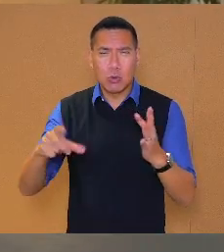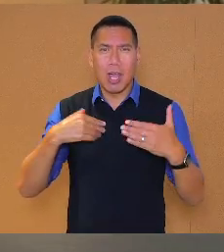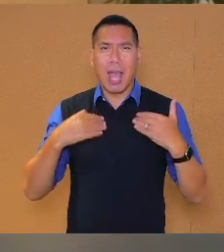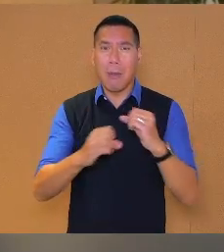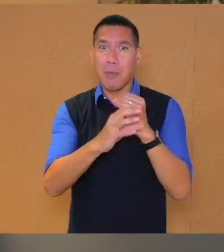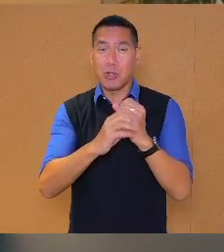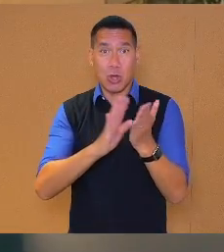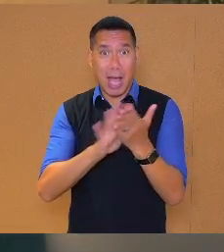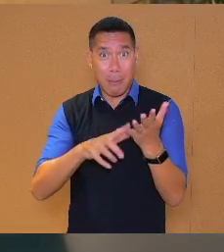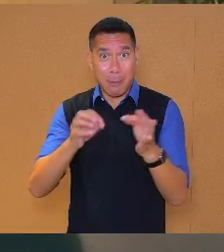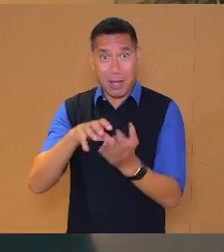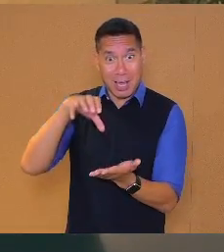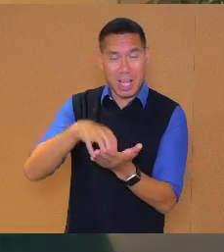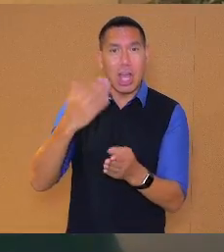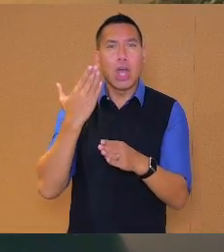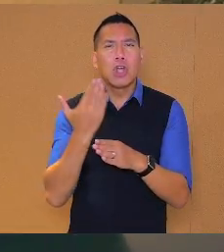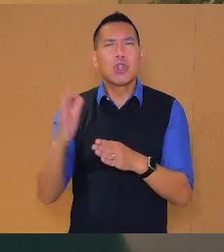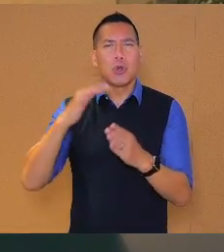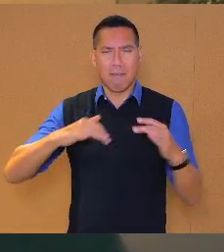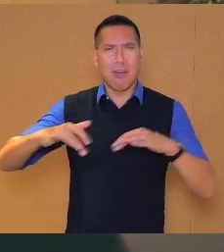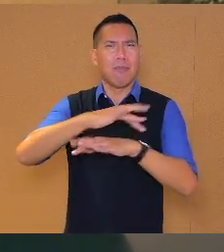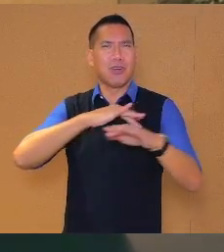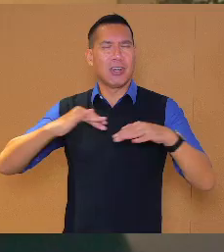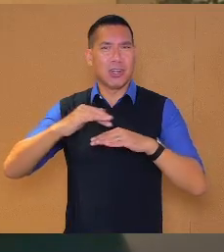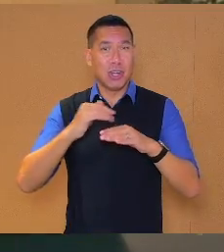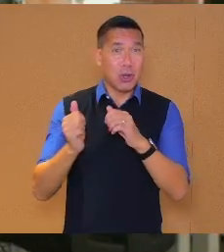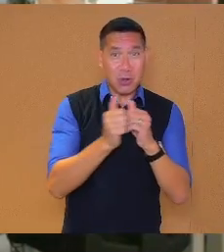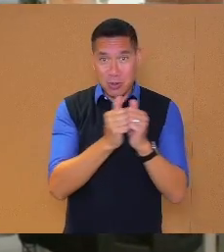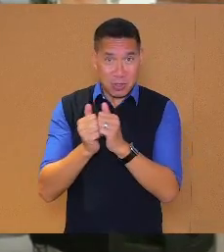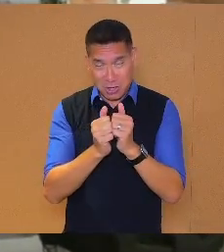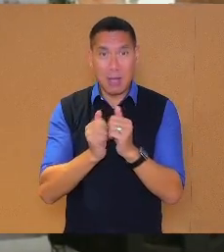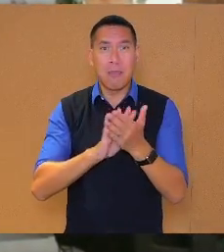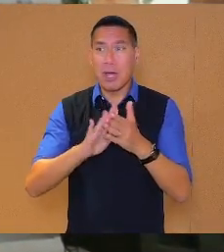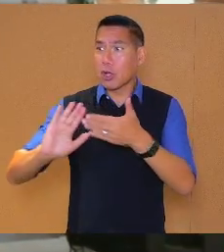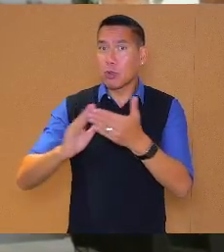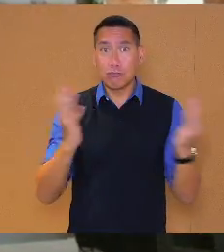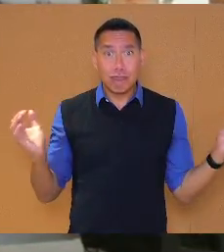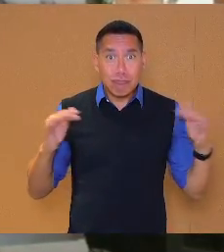promotion hub will open for partners, allies, and friends of VicHealth in 2022. For Victorian health promotion hub is a new, vibrant, co- working place designed for our